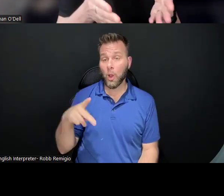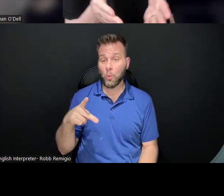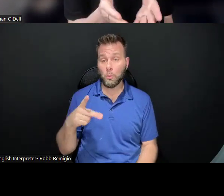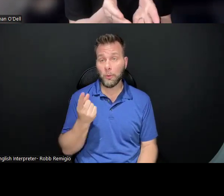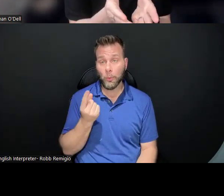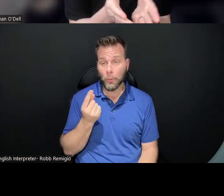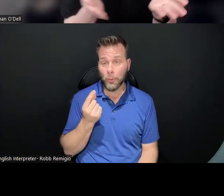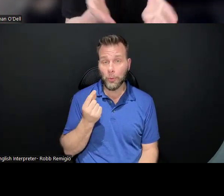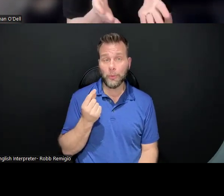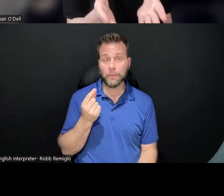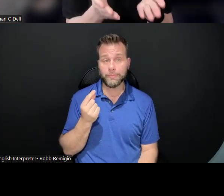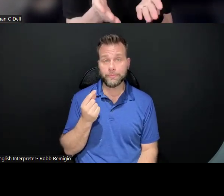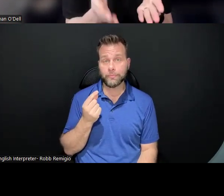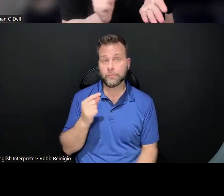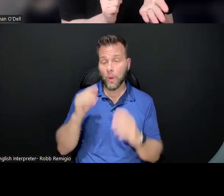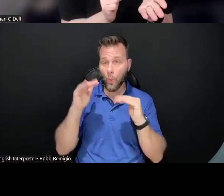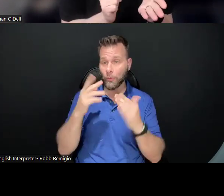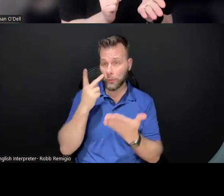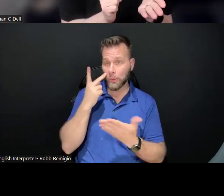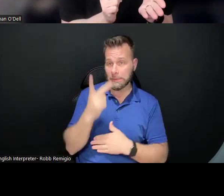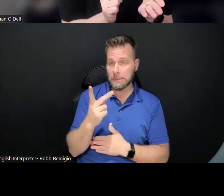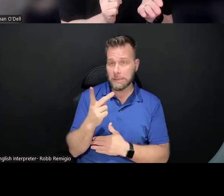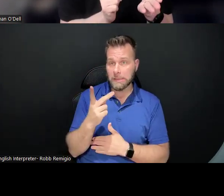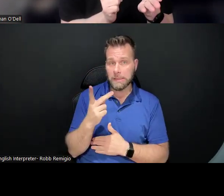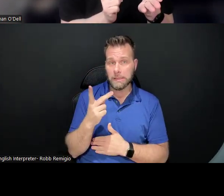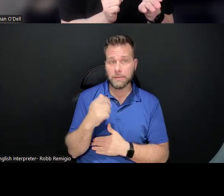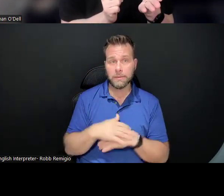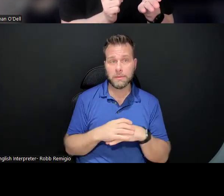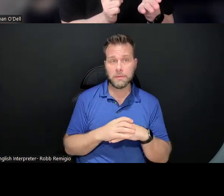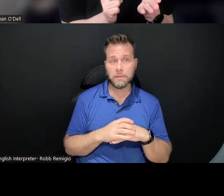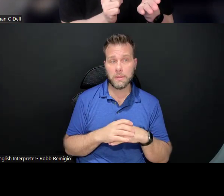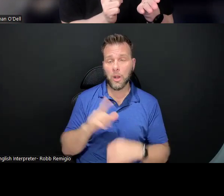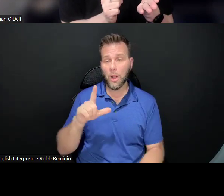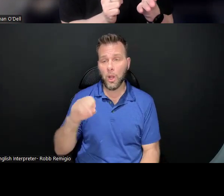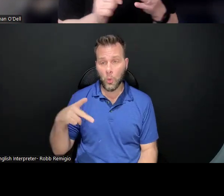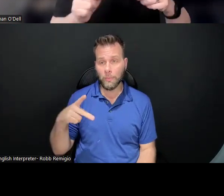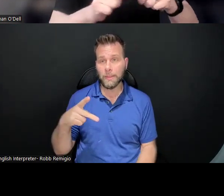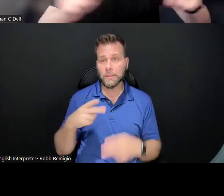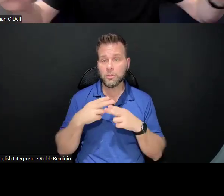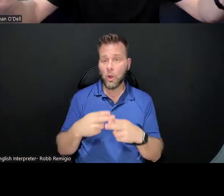What the loop is, and hopefully you can see this, and if not I will describe it. It is a loop.